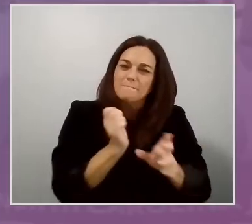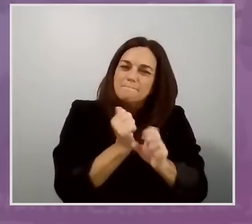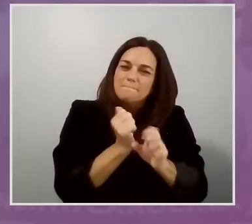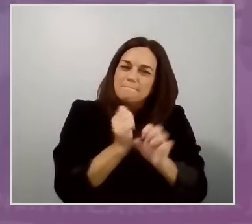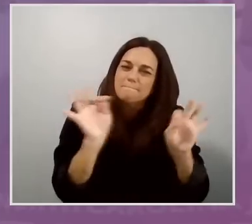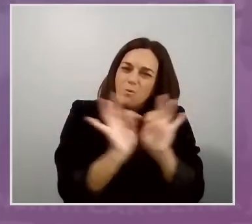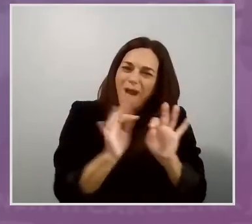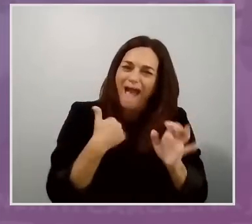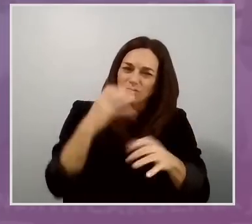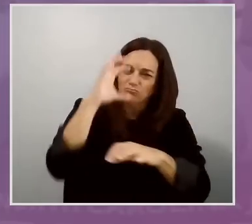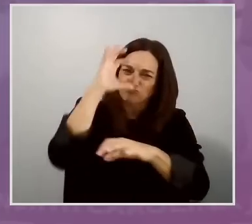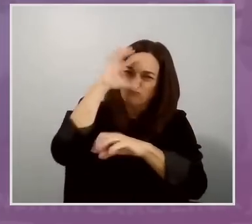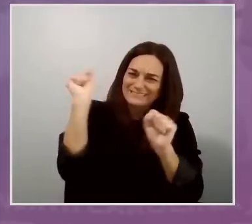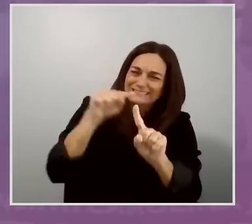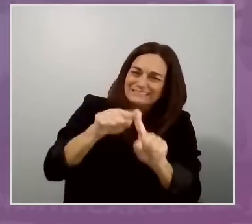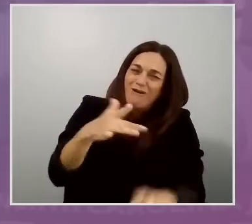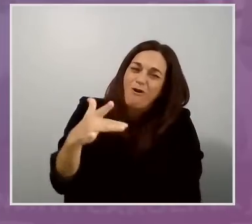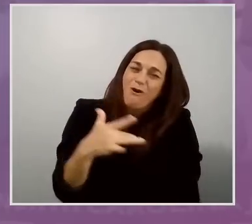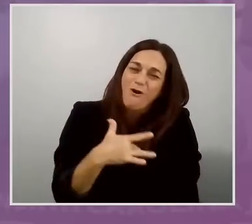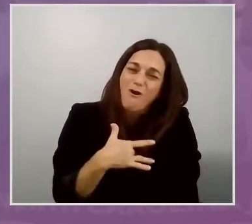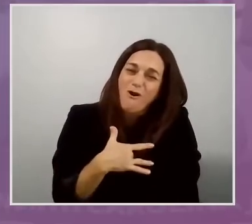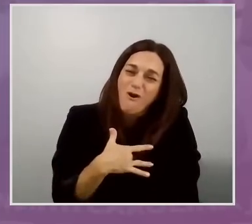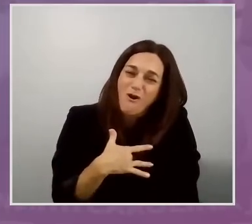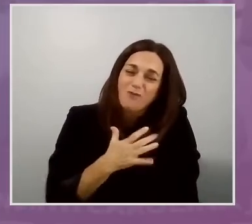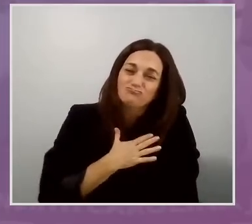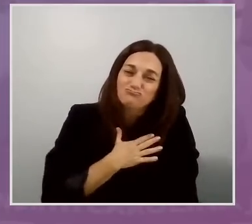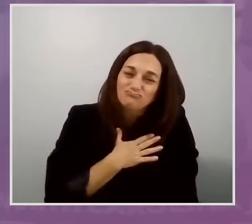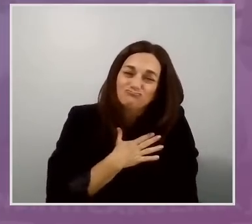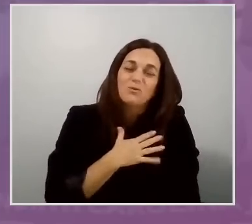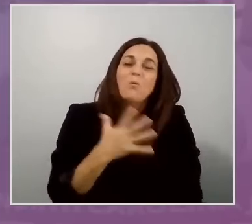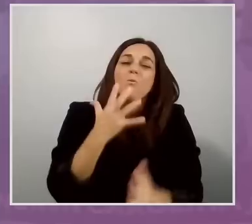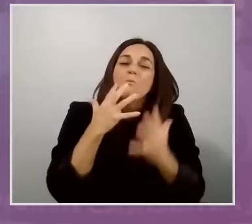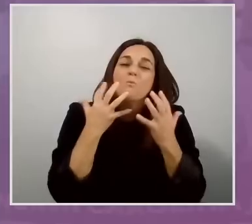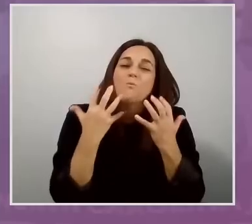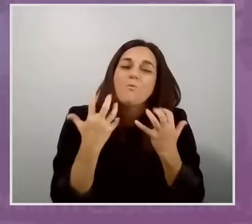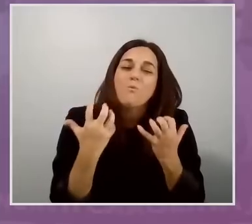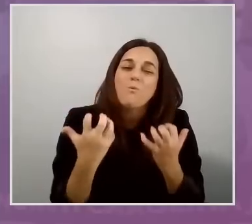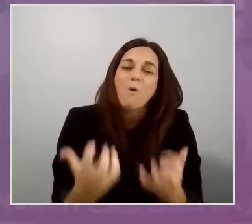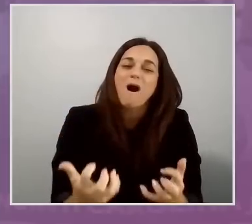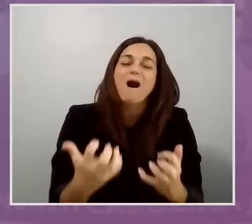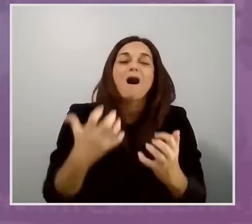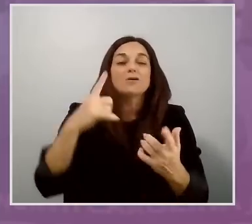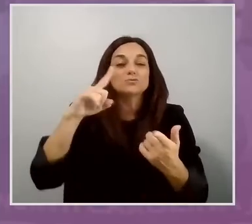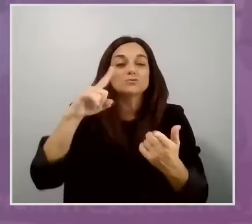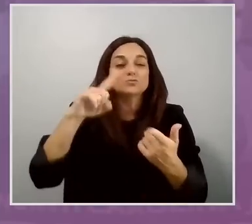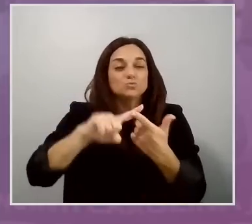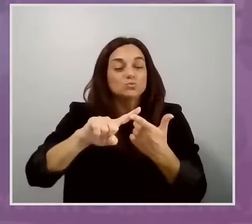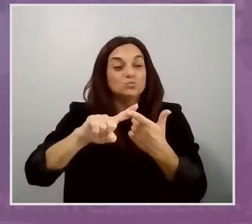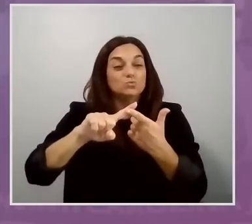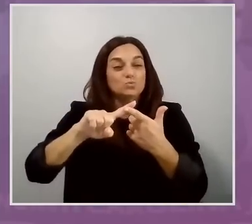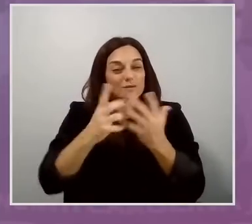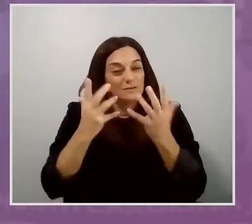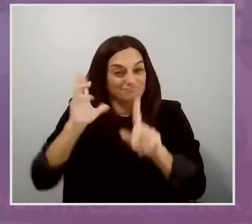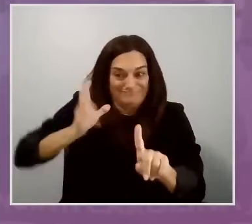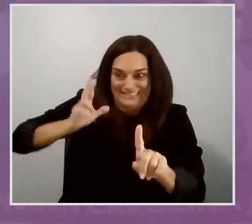IN A WAY THAT WE HAVE A PRESIDENT WHO HAS IN HIS